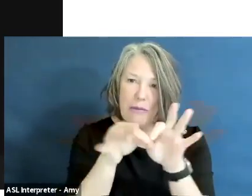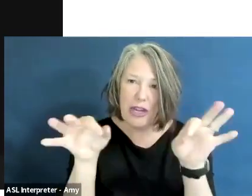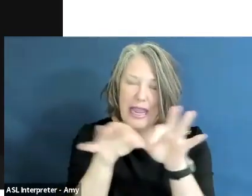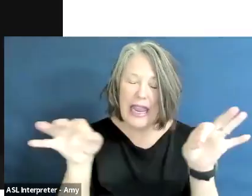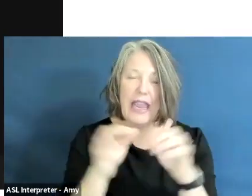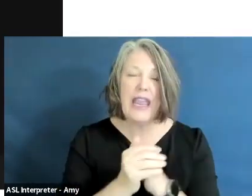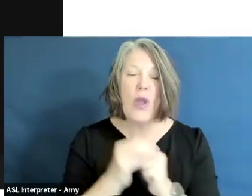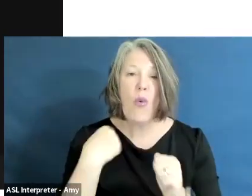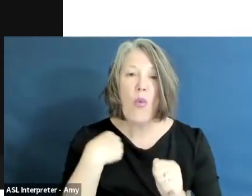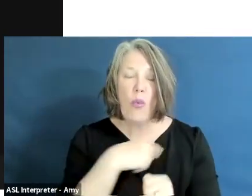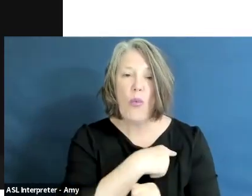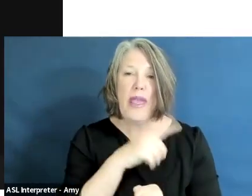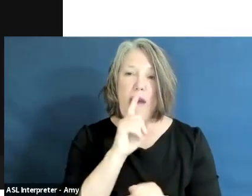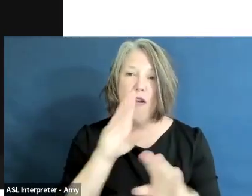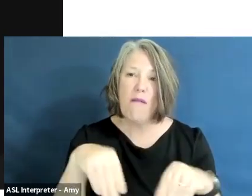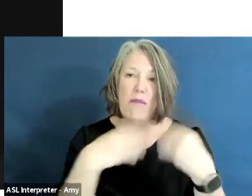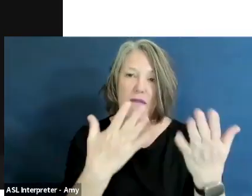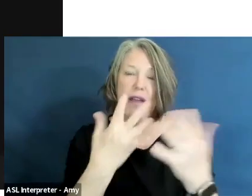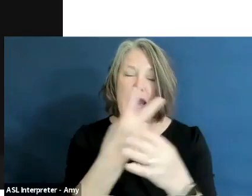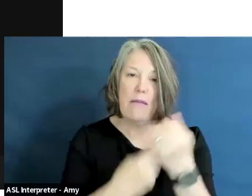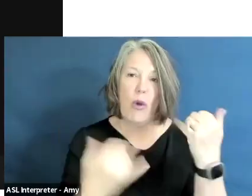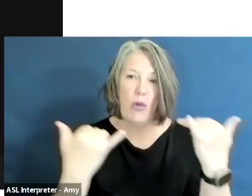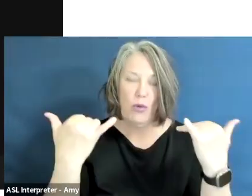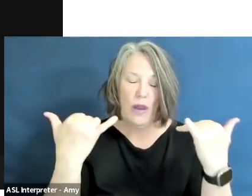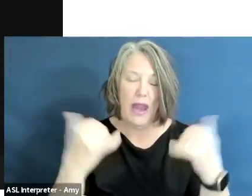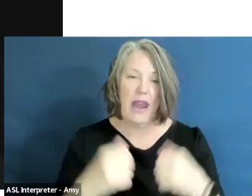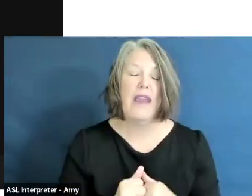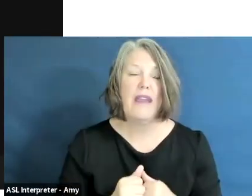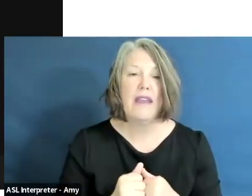We are providing both today and you can